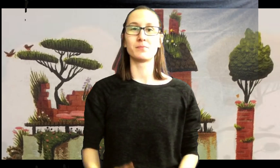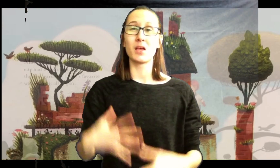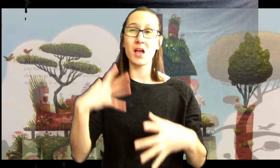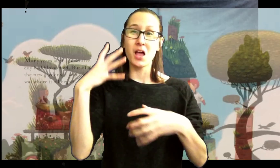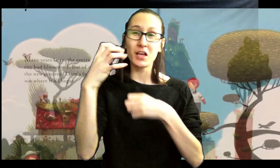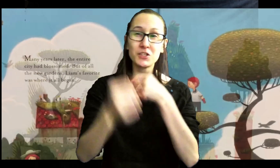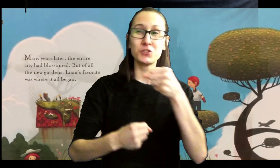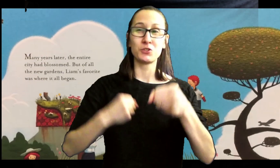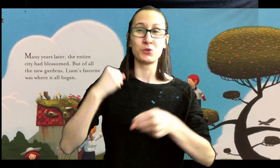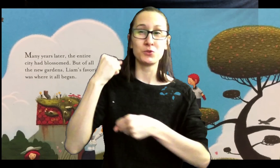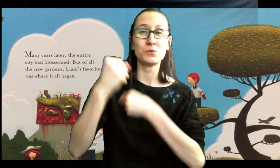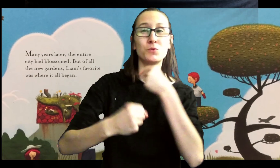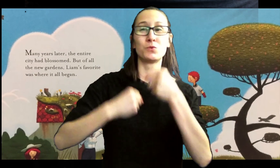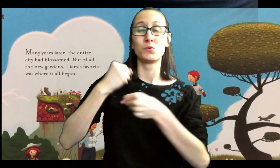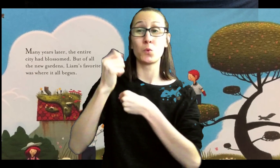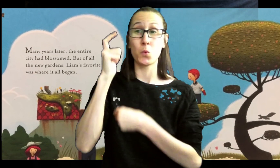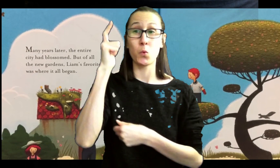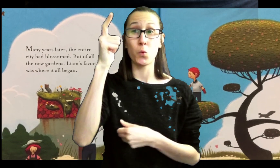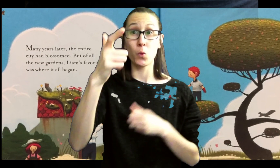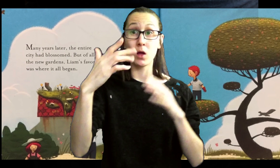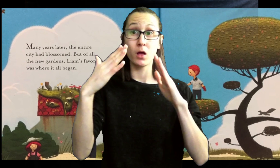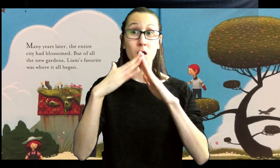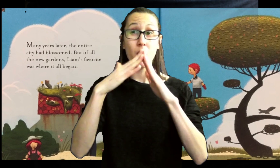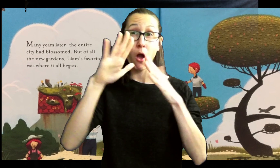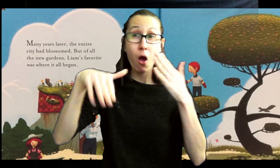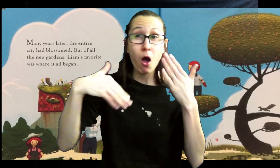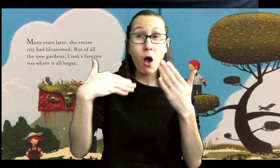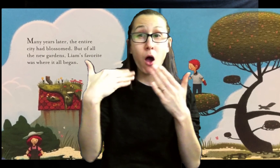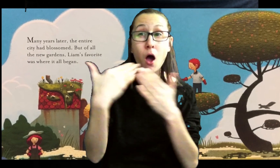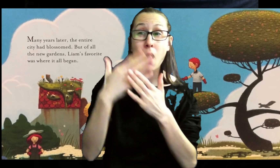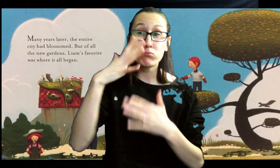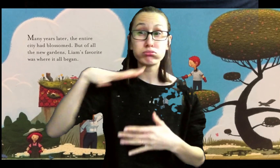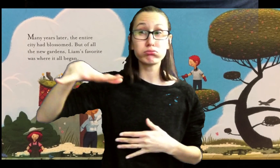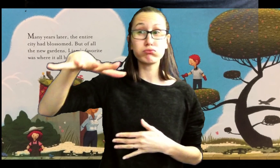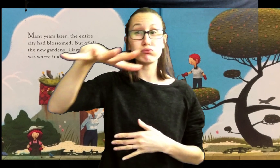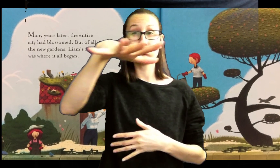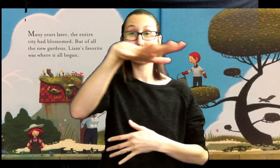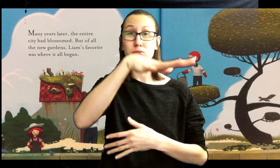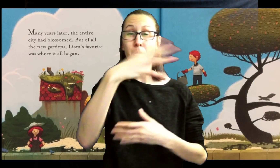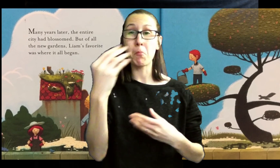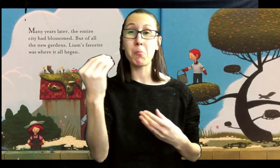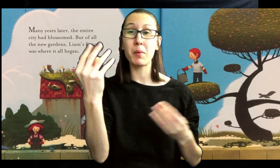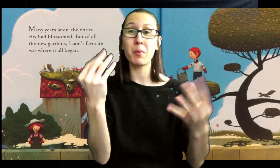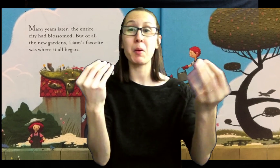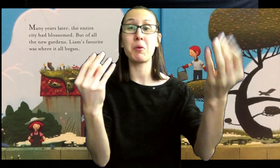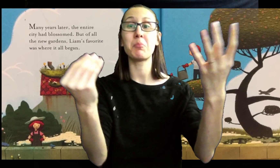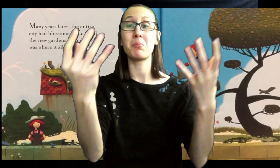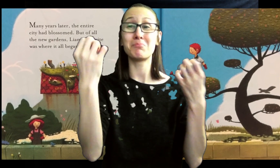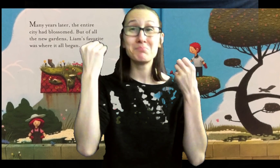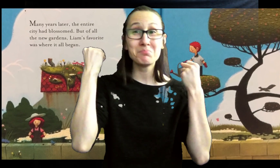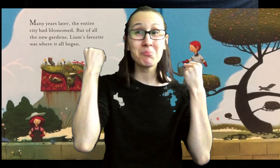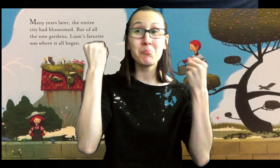Many years later, the entire city had bloomed.